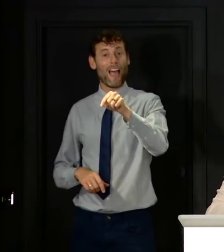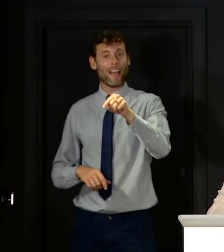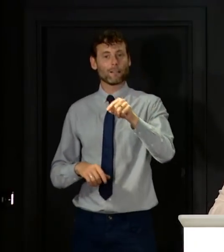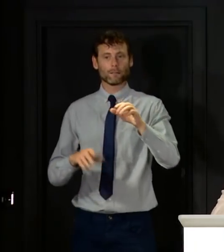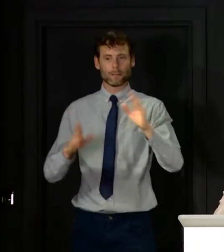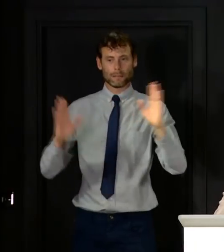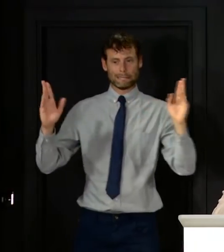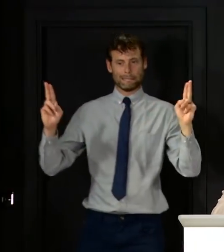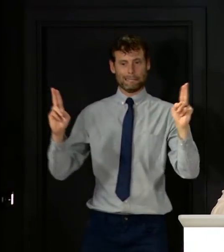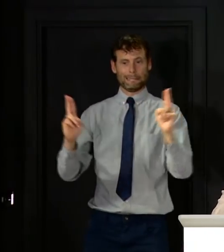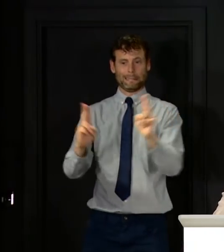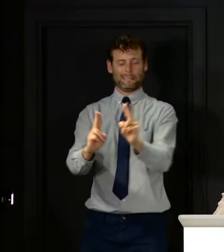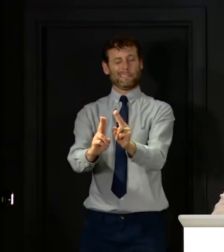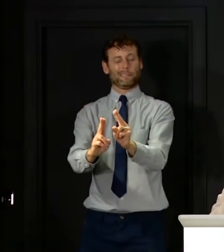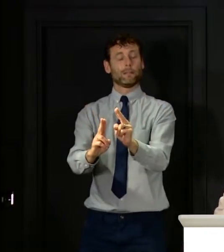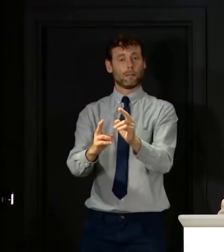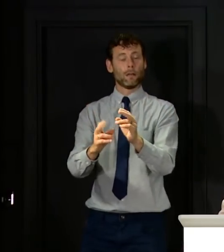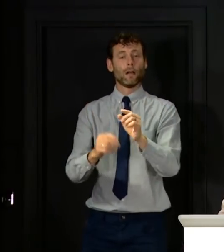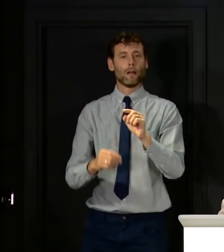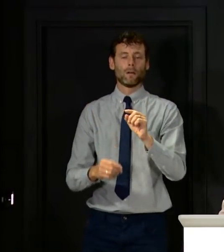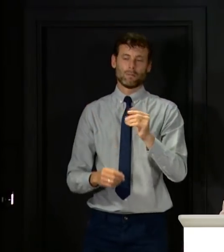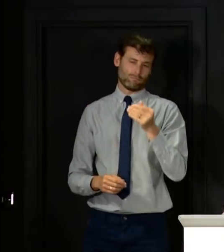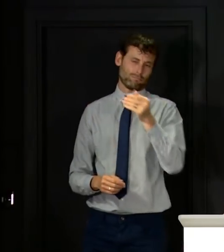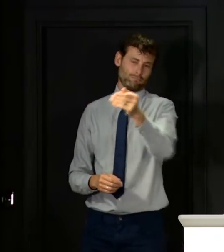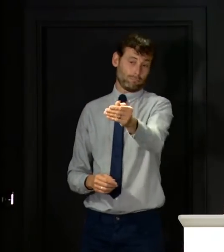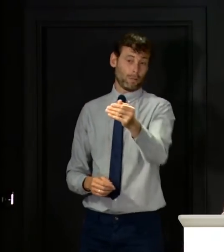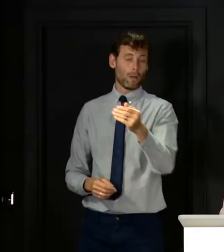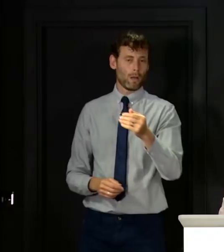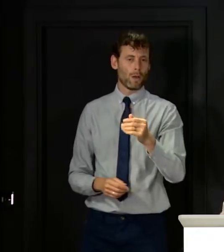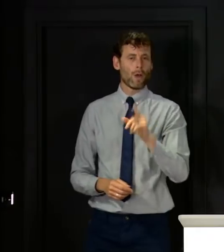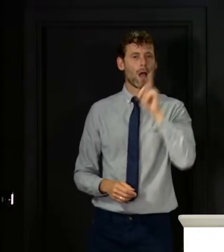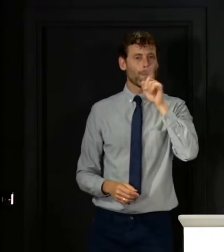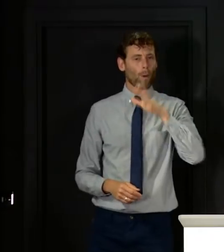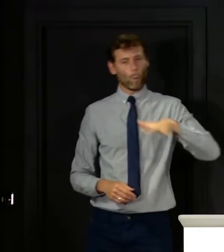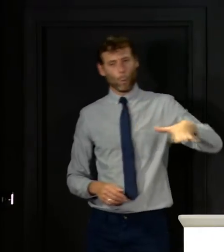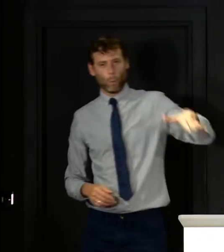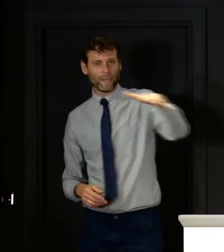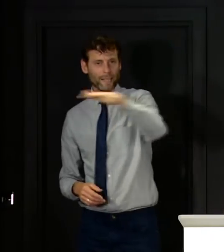and that's what's difficult. And that takes all of us doing the things we are advising